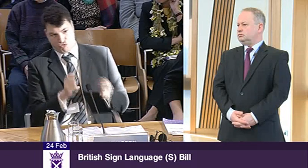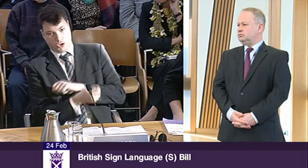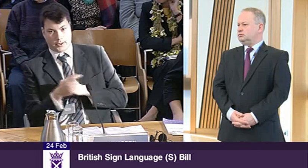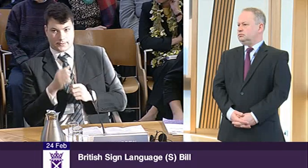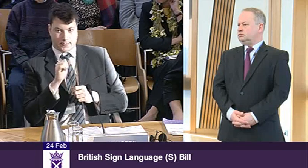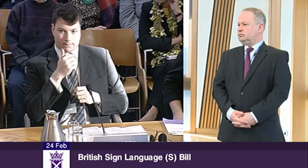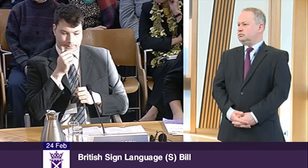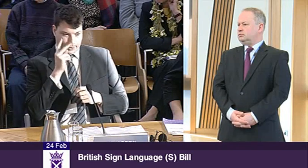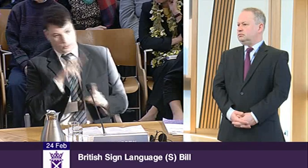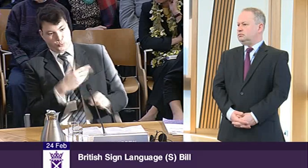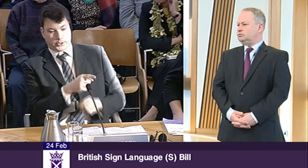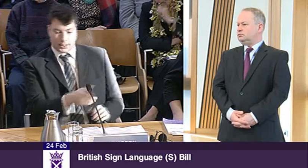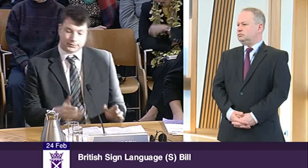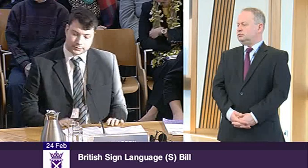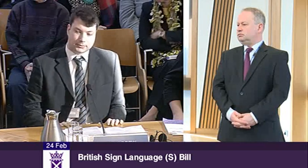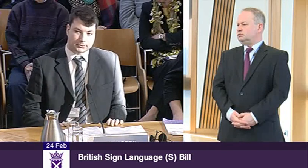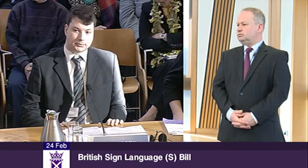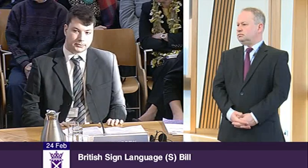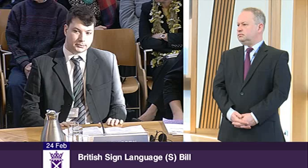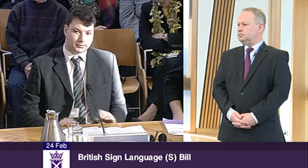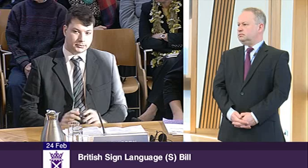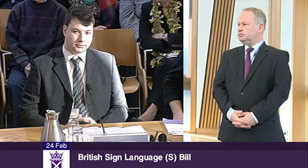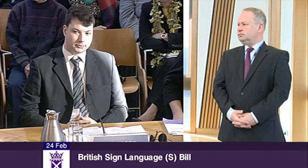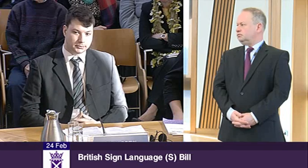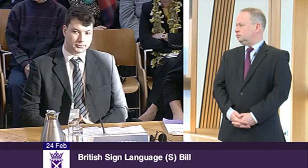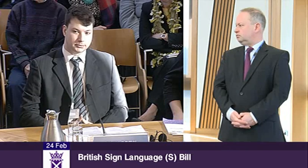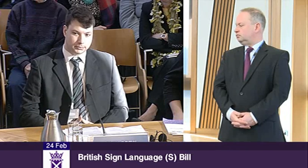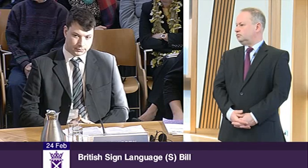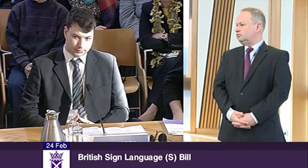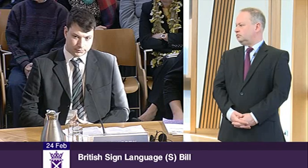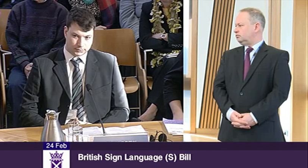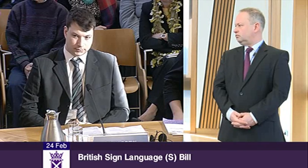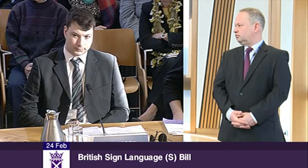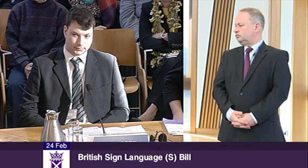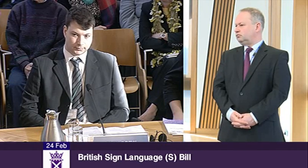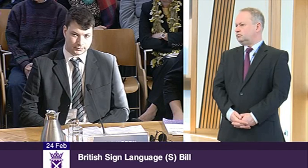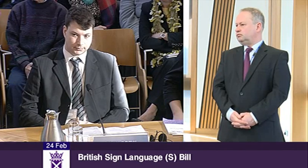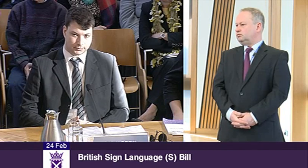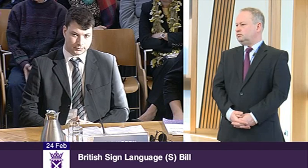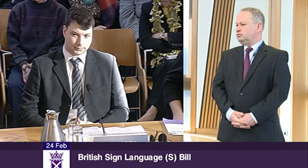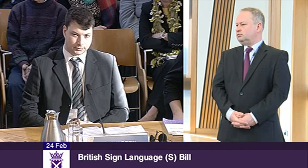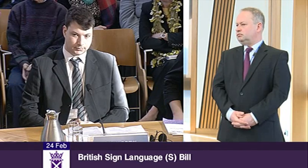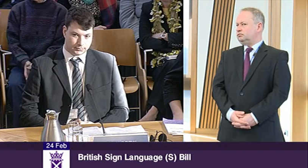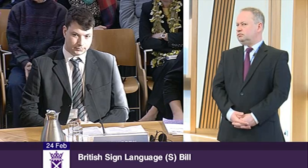Often employers and educational establishments have an attitude that is extremely unhelpful